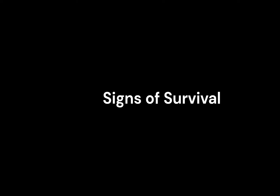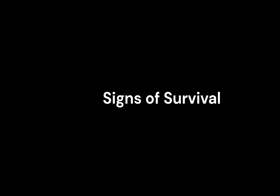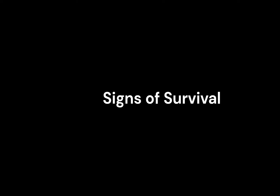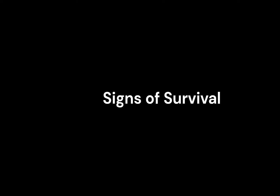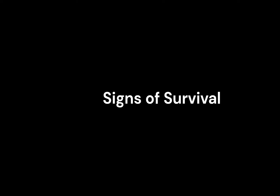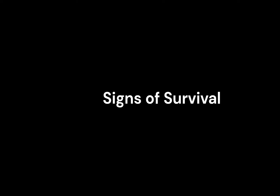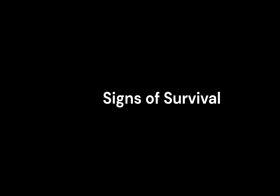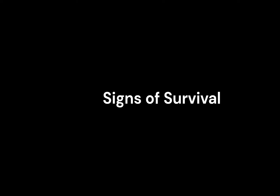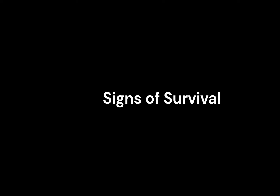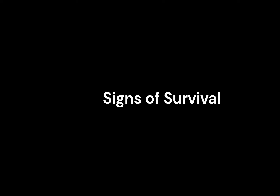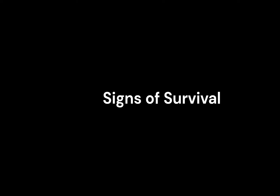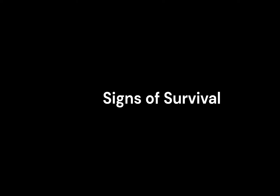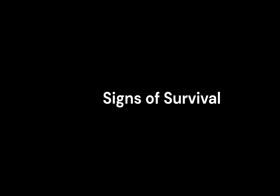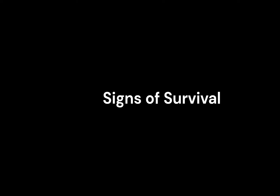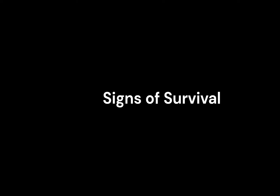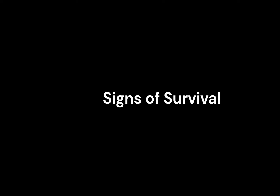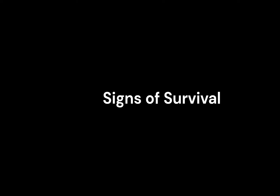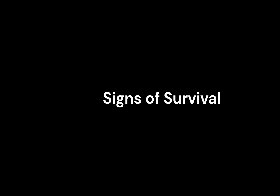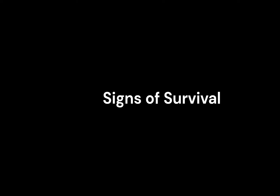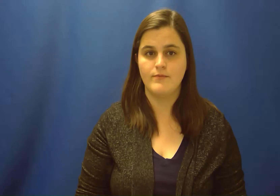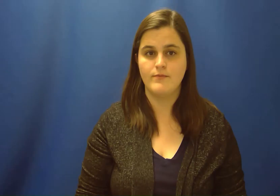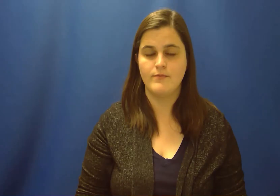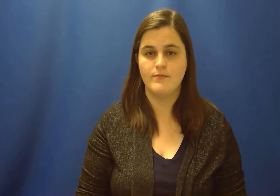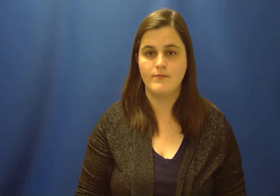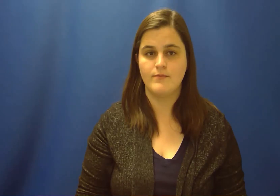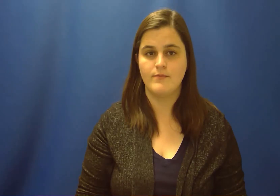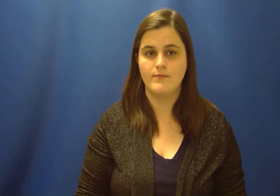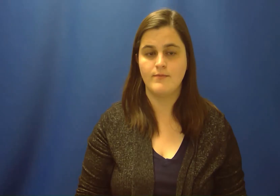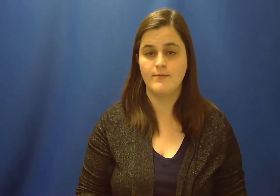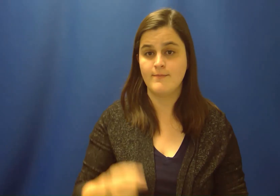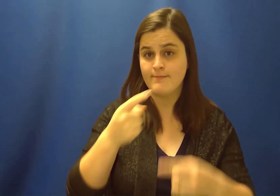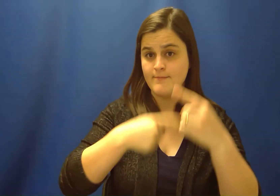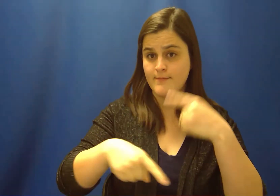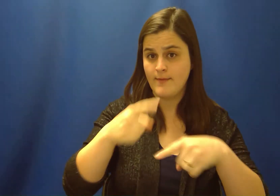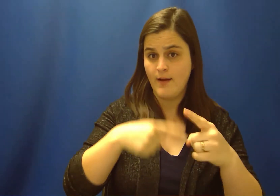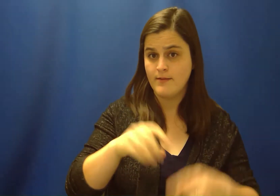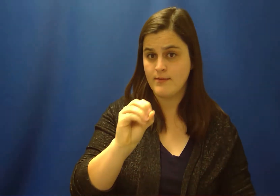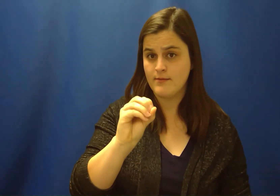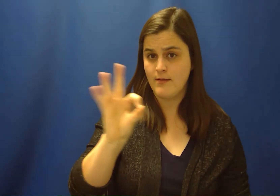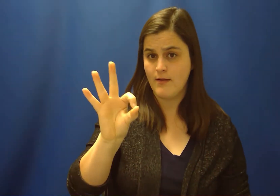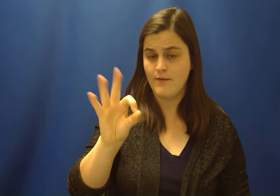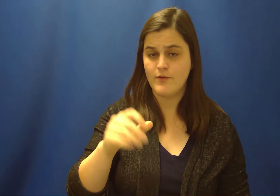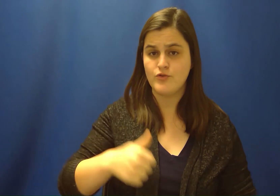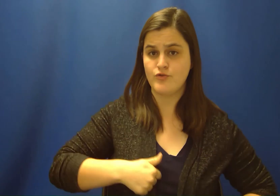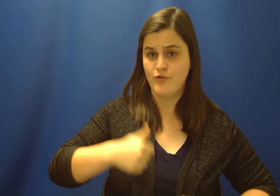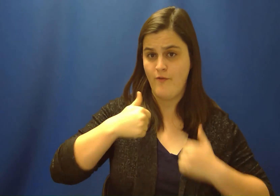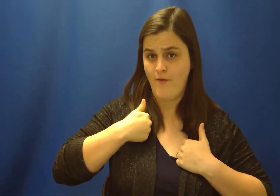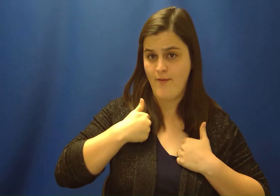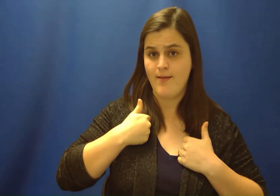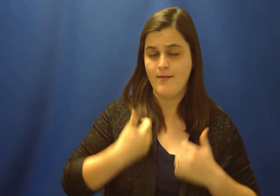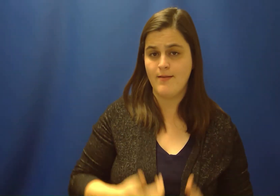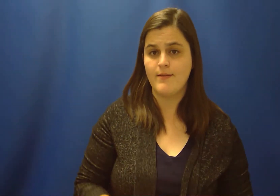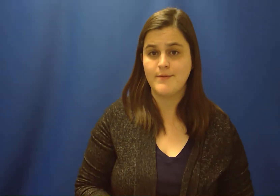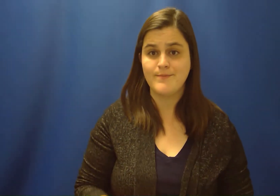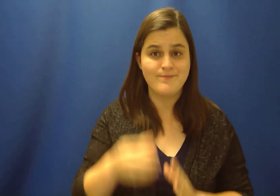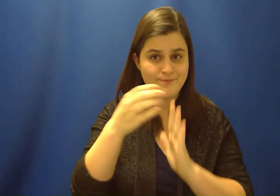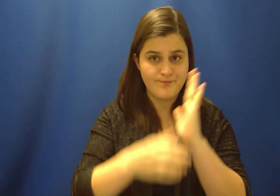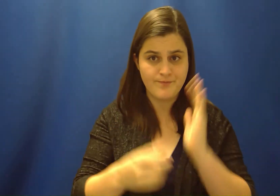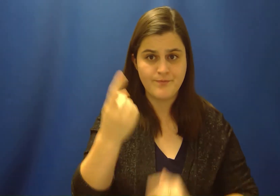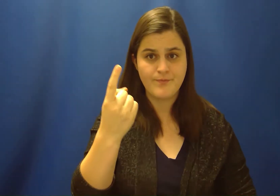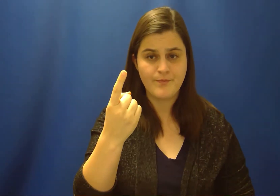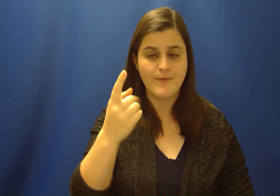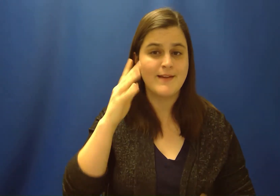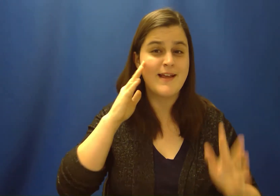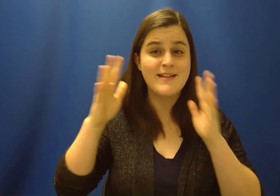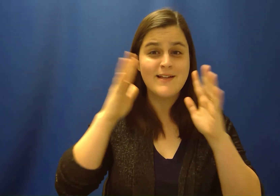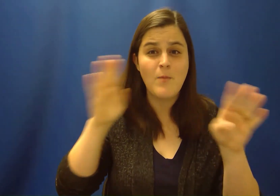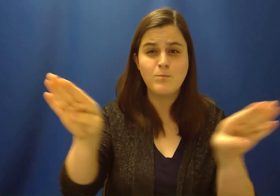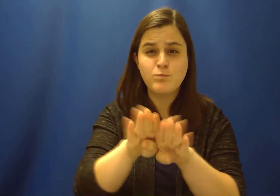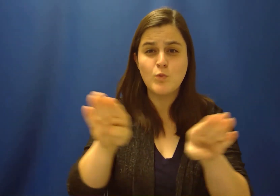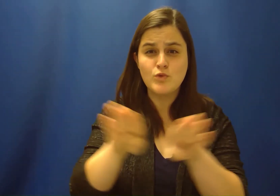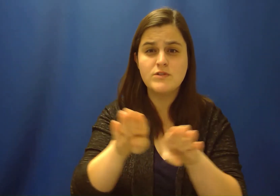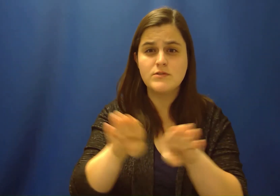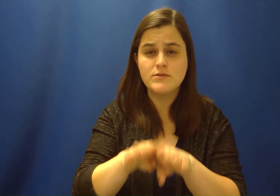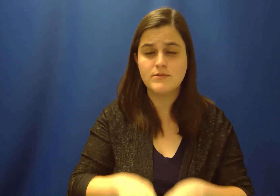1 The Sound of Boots